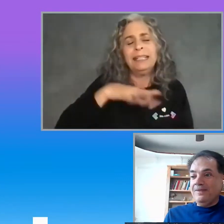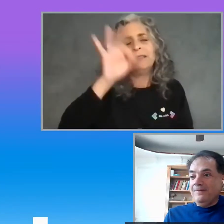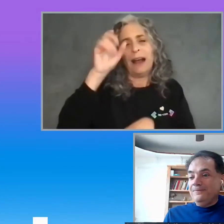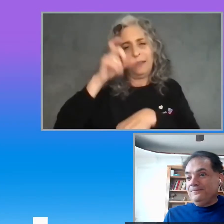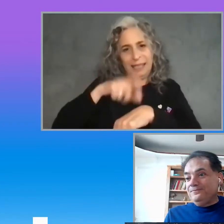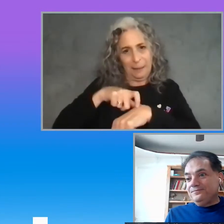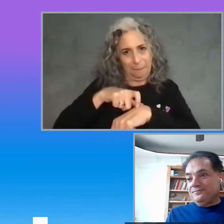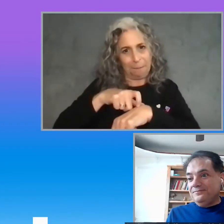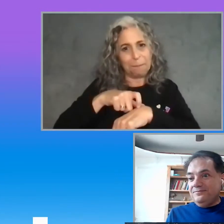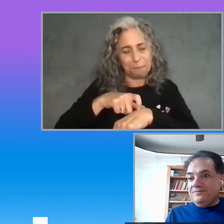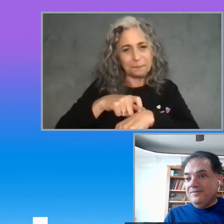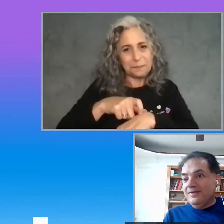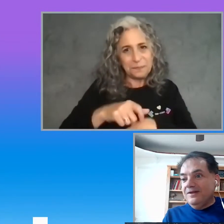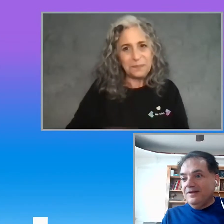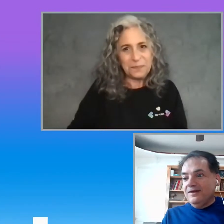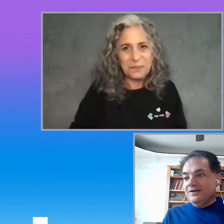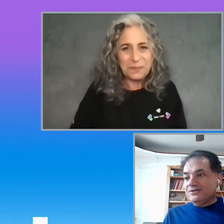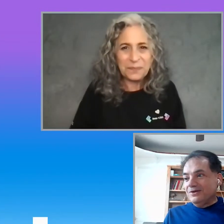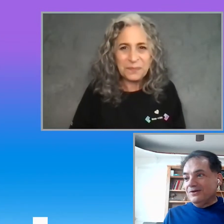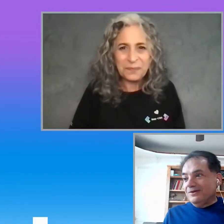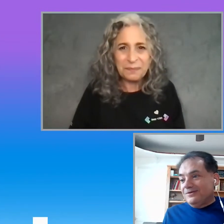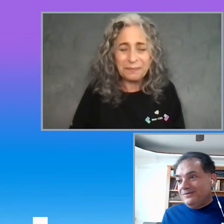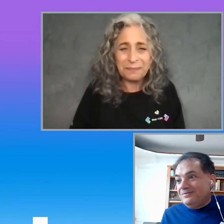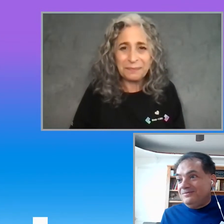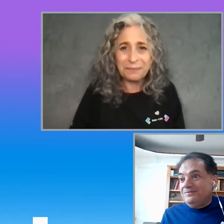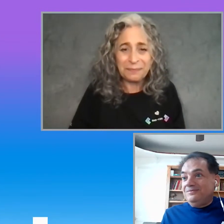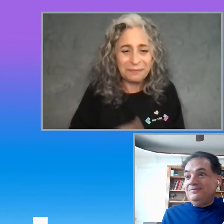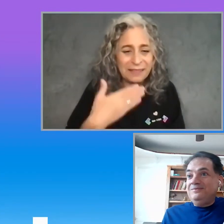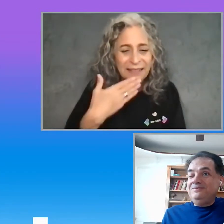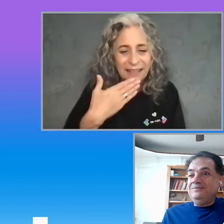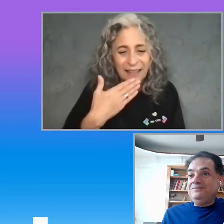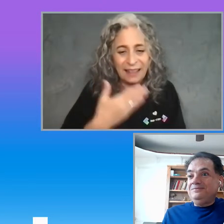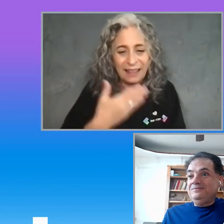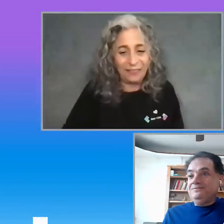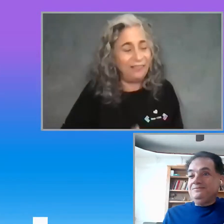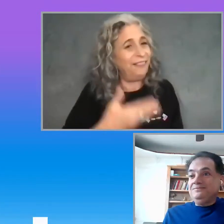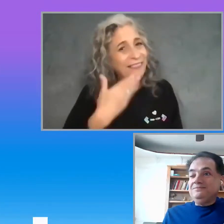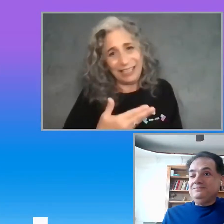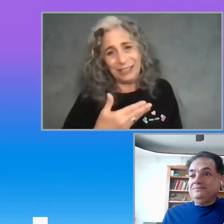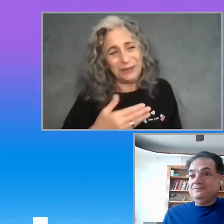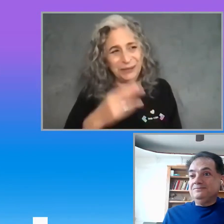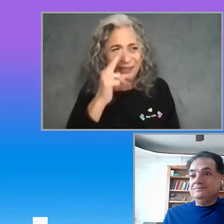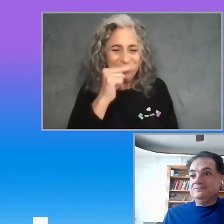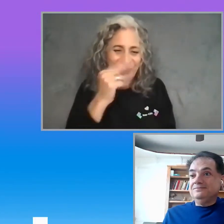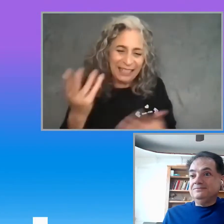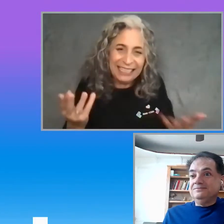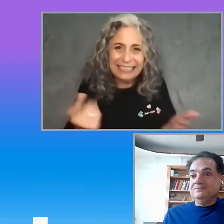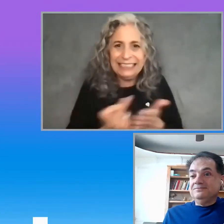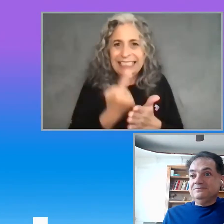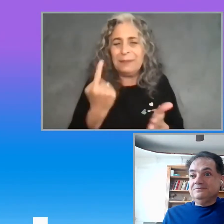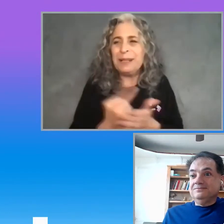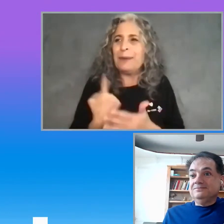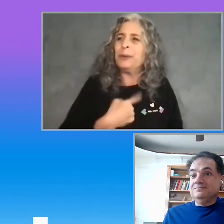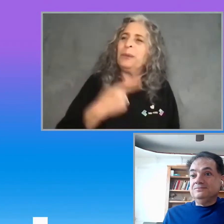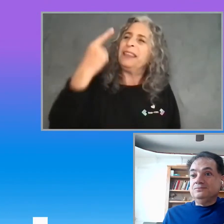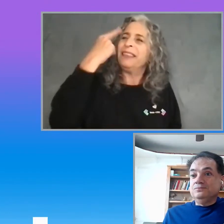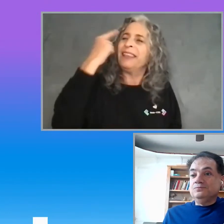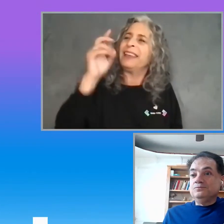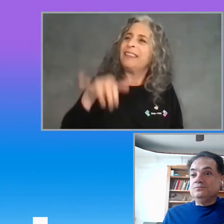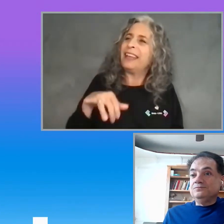please find some time. Well thank you. You know, it's kind of funny. Sometimes we